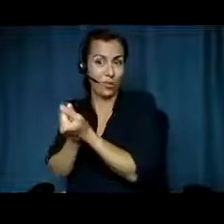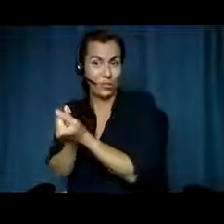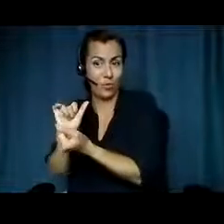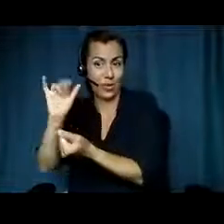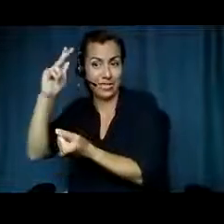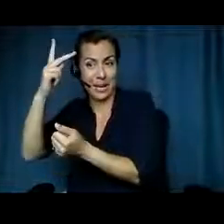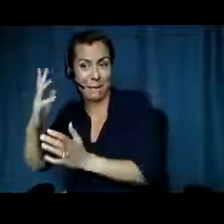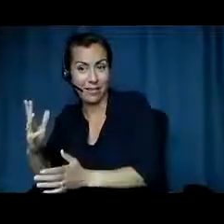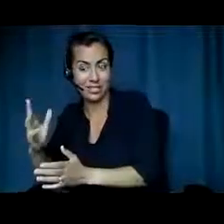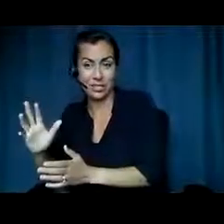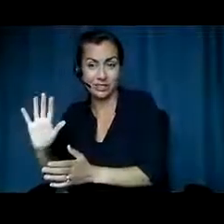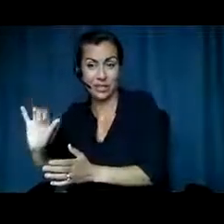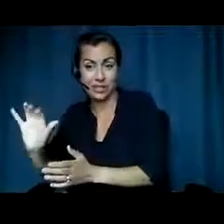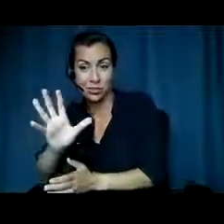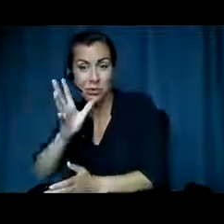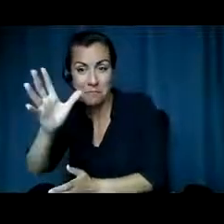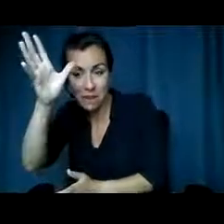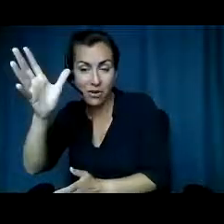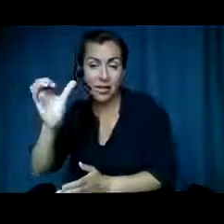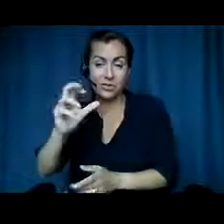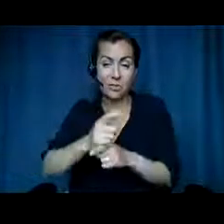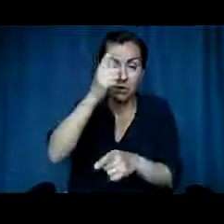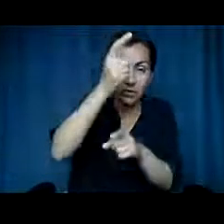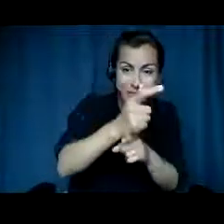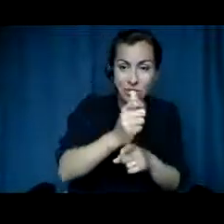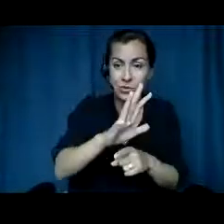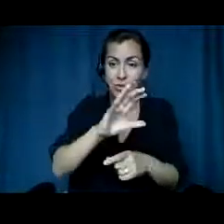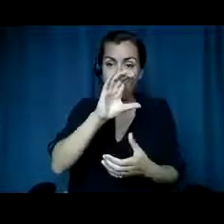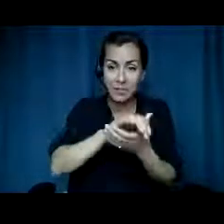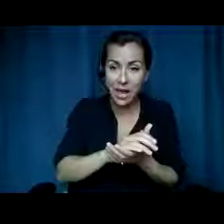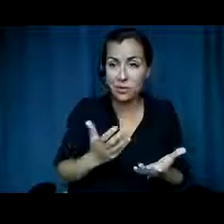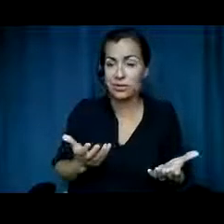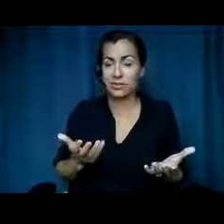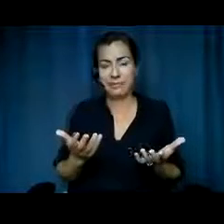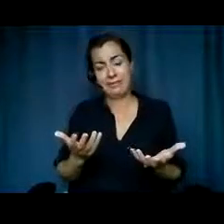that becomes real complicated when it's hard for people to meet up in person.